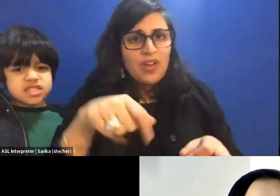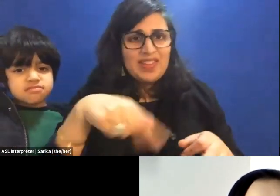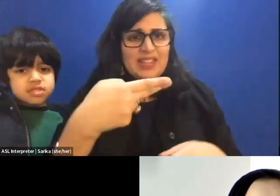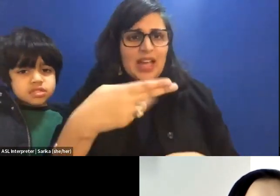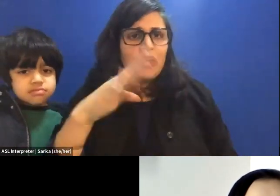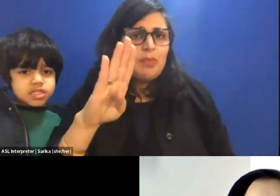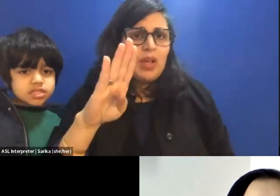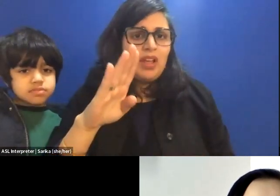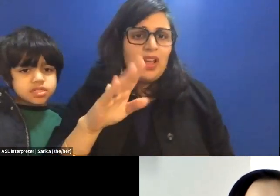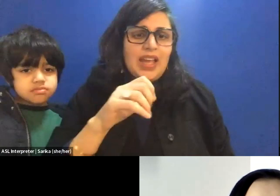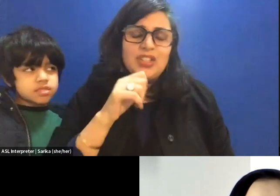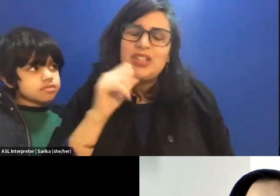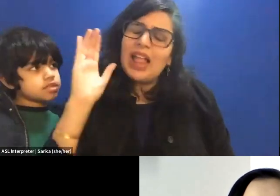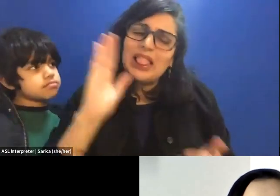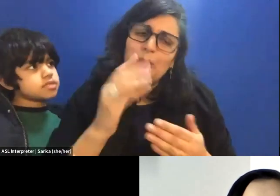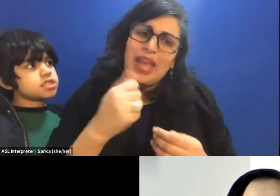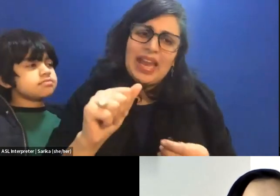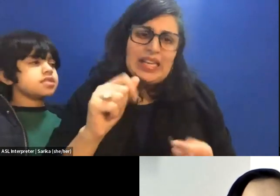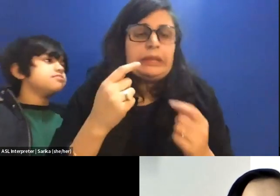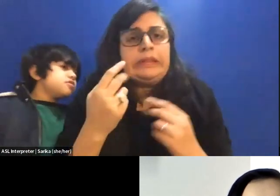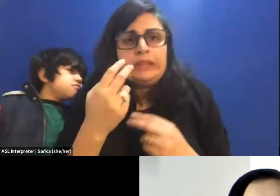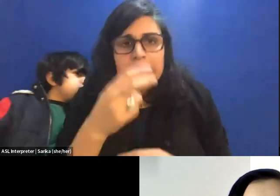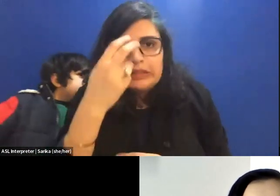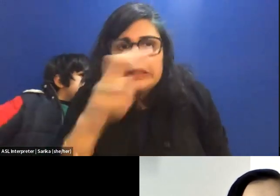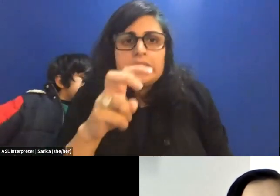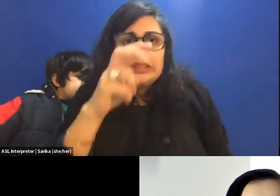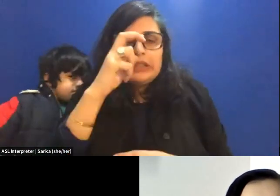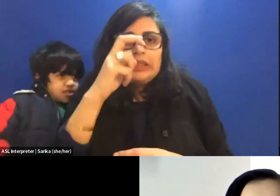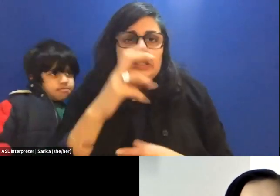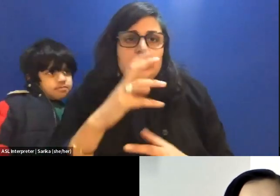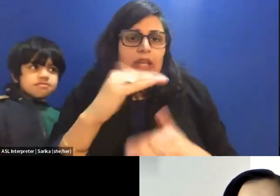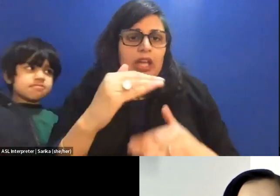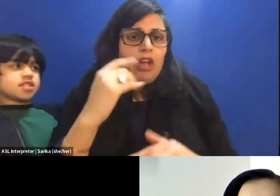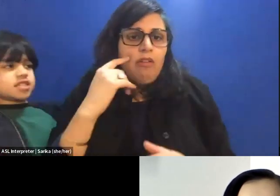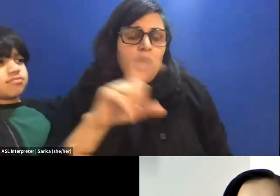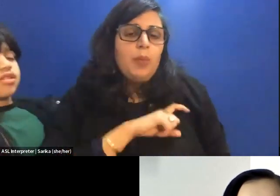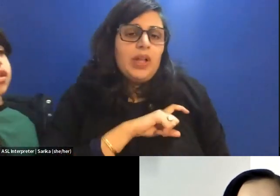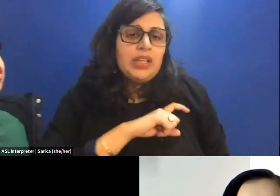want to urge people to vote no on changing the language of this House Bill and